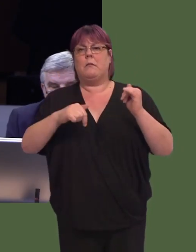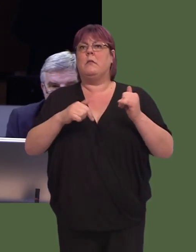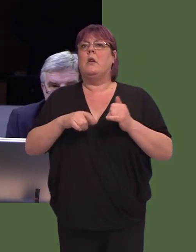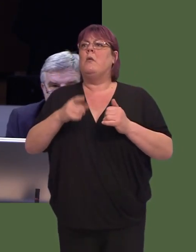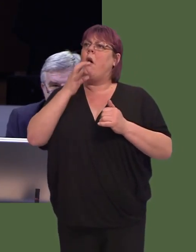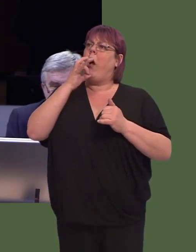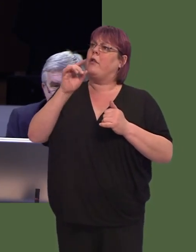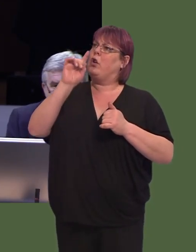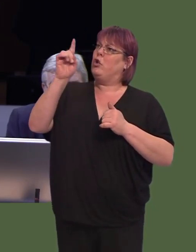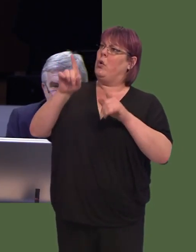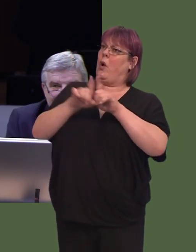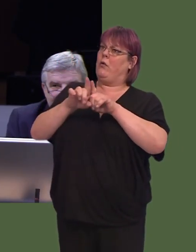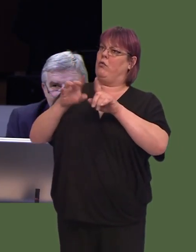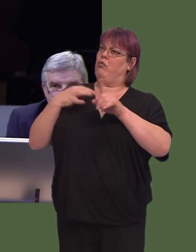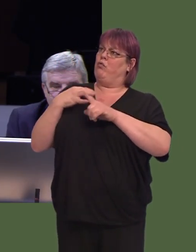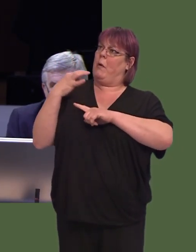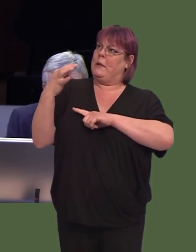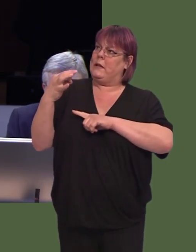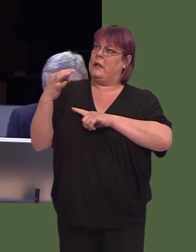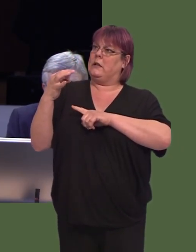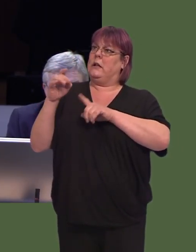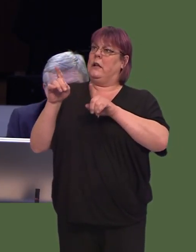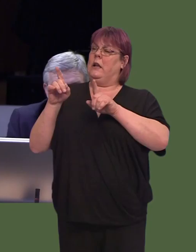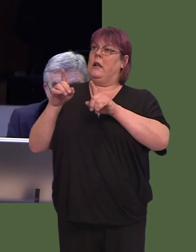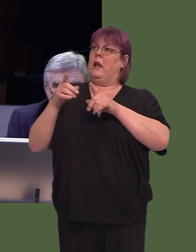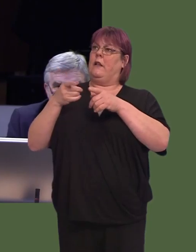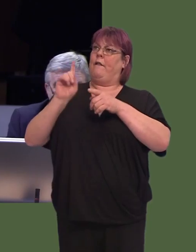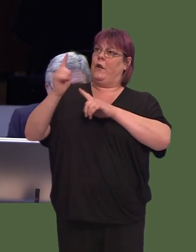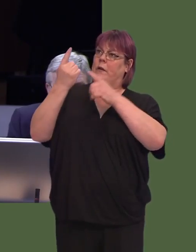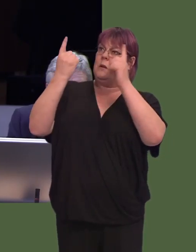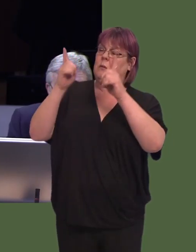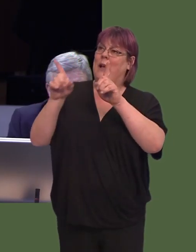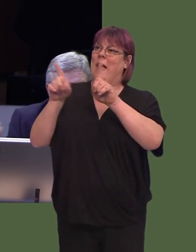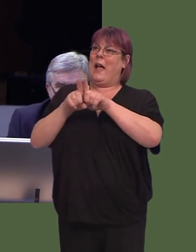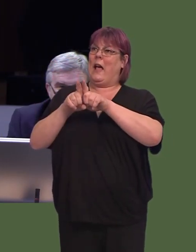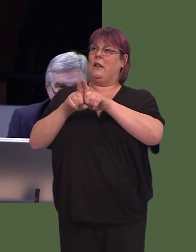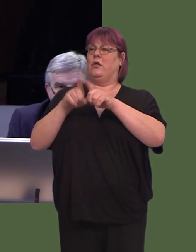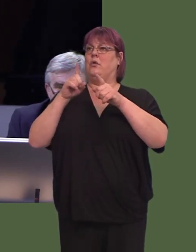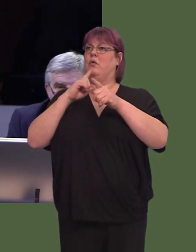deputising for the First Minister and as leader of the house, and you're chief whip, make it a free vote for your group?